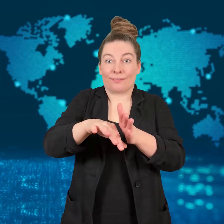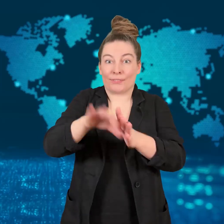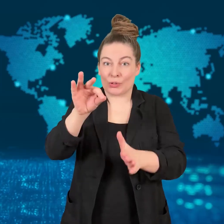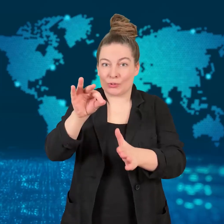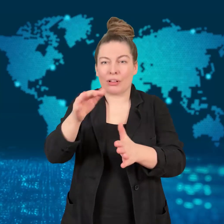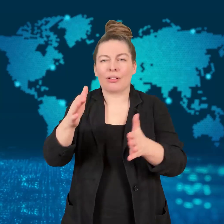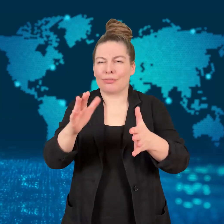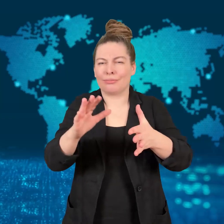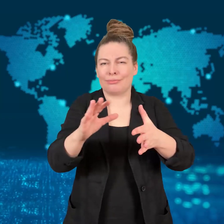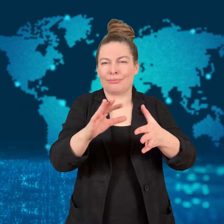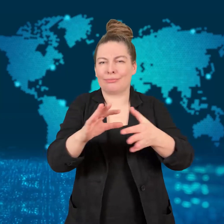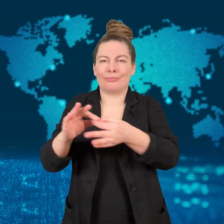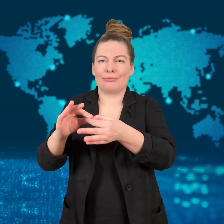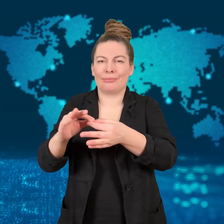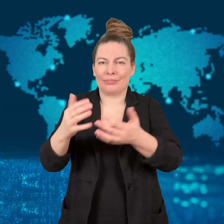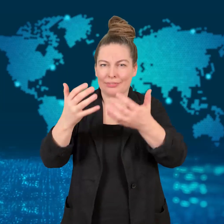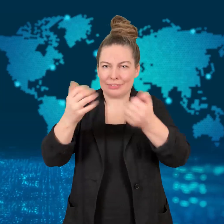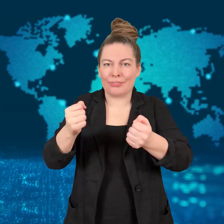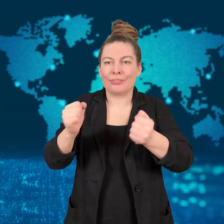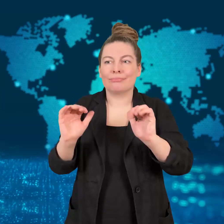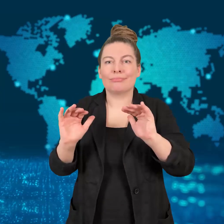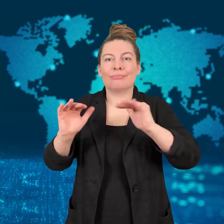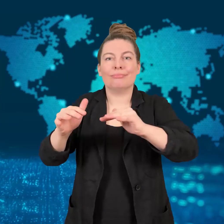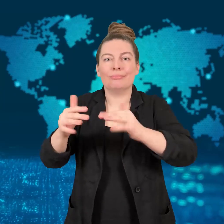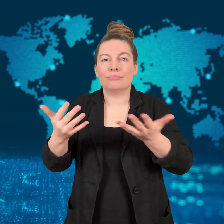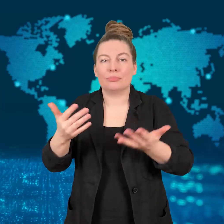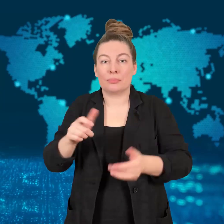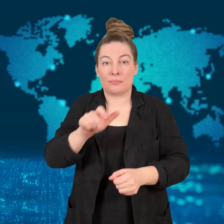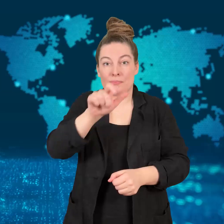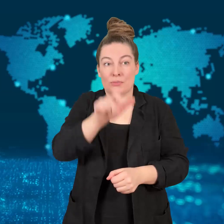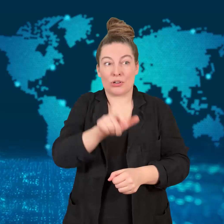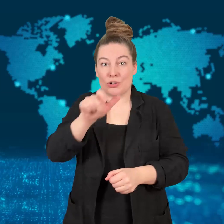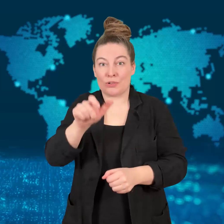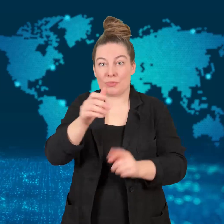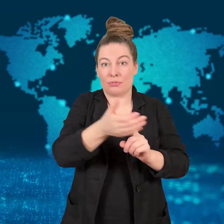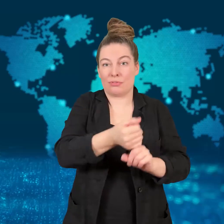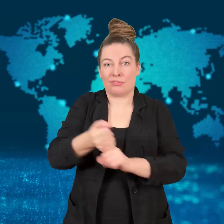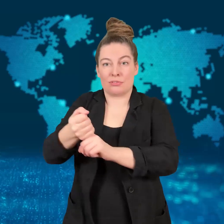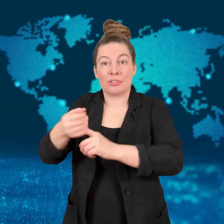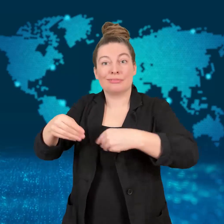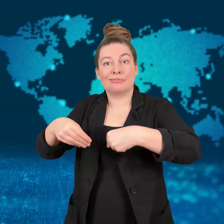30 bodies had been buried there.